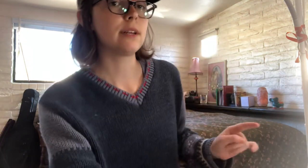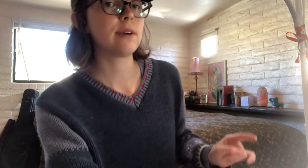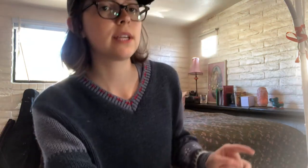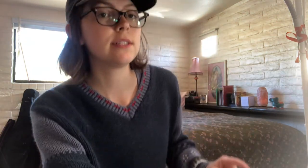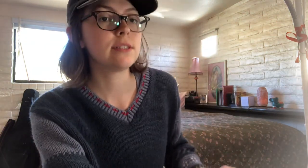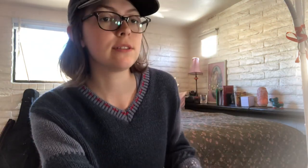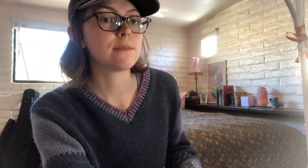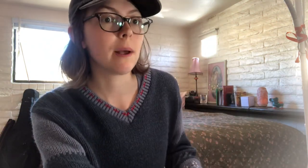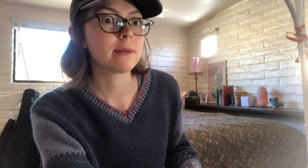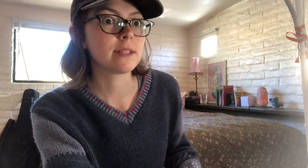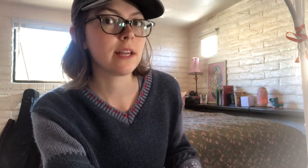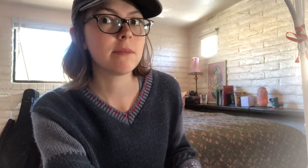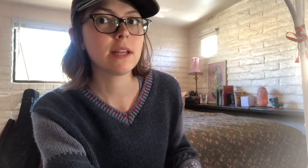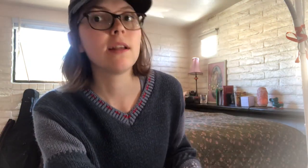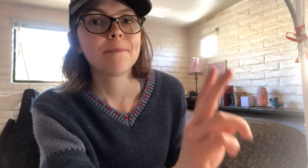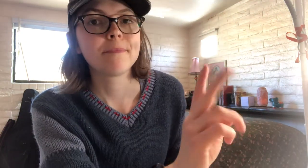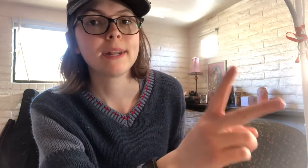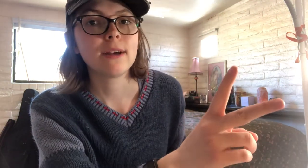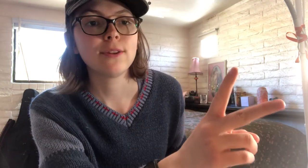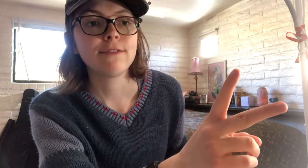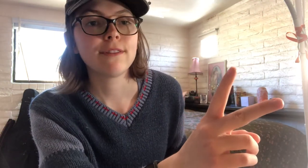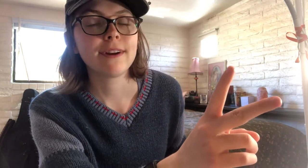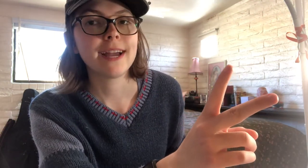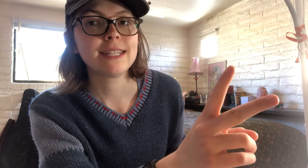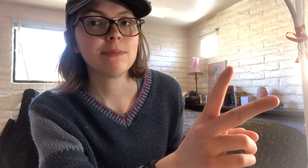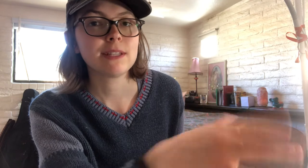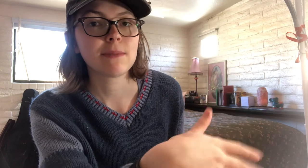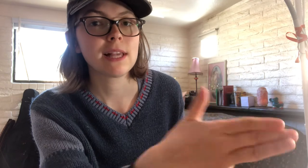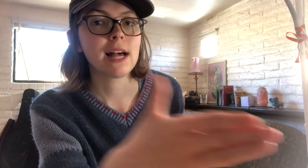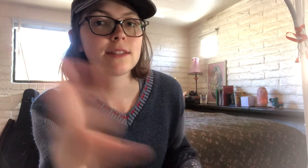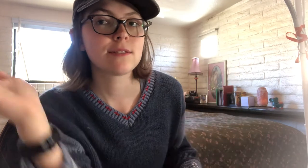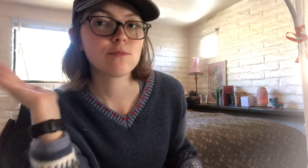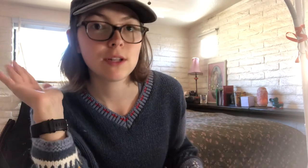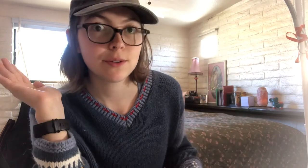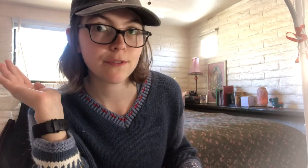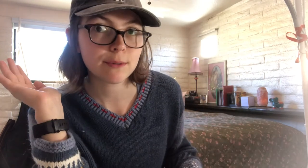quick into this bible study men but only for the very end because my class runs over most